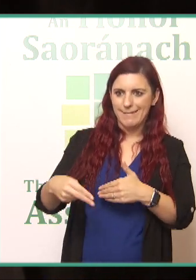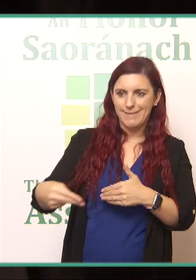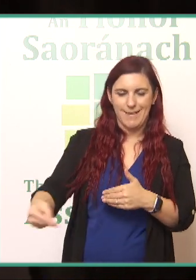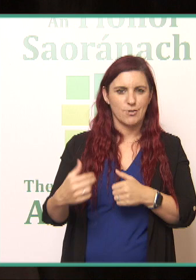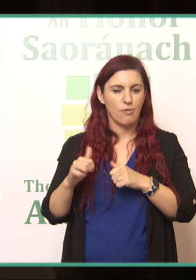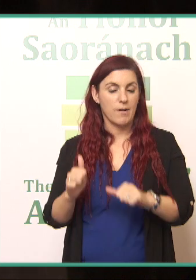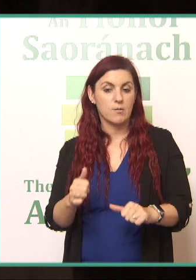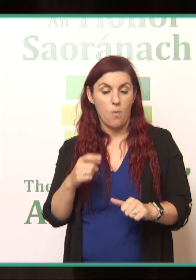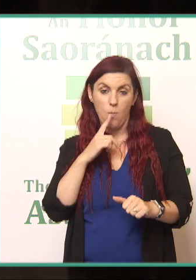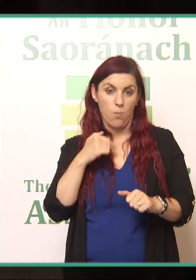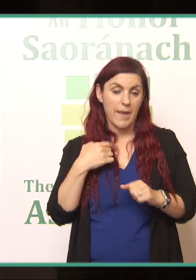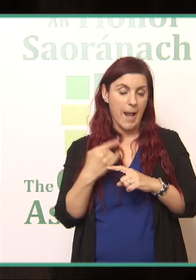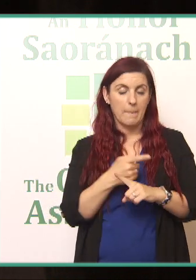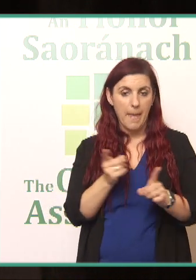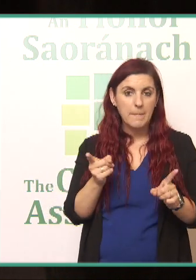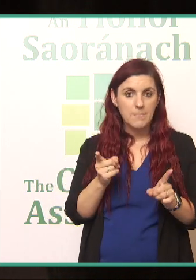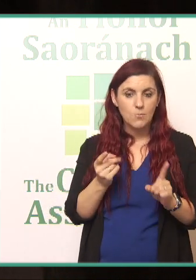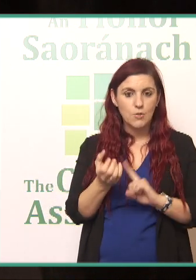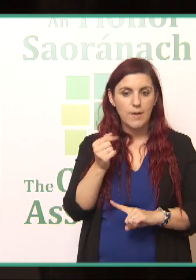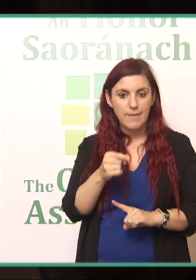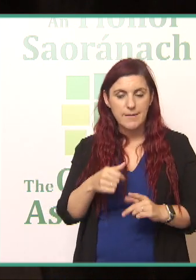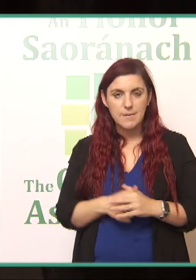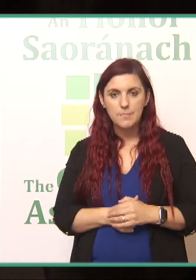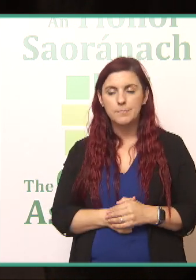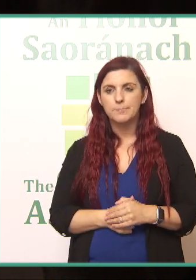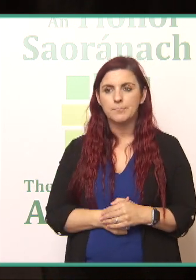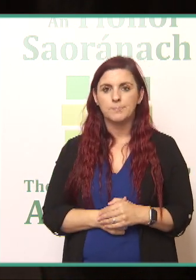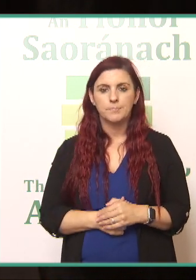those Farmers helps reduce input costs and improved conditions for future Generations